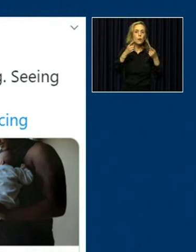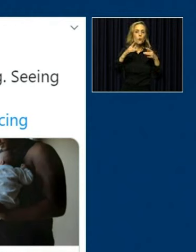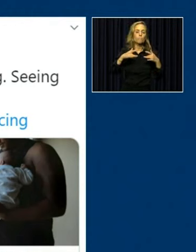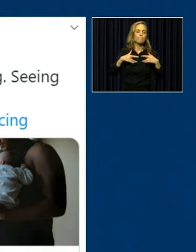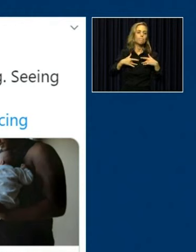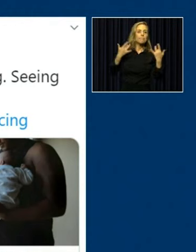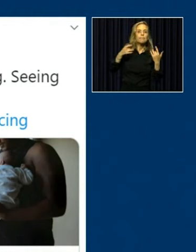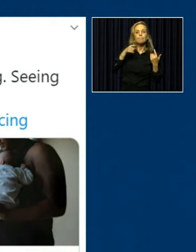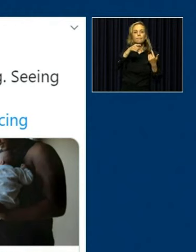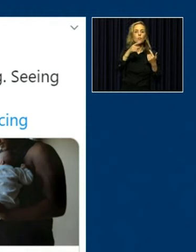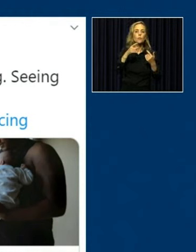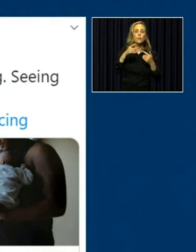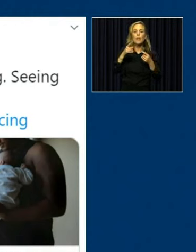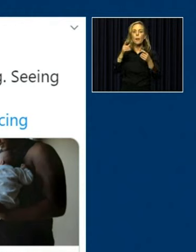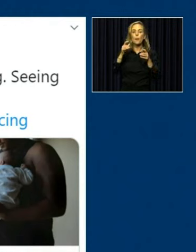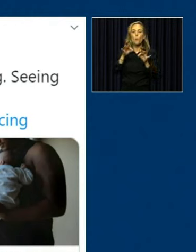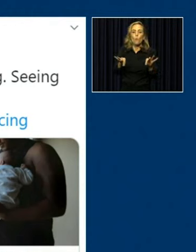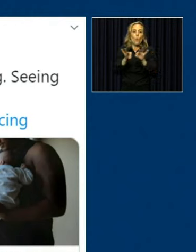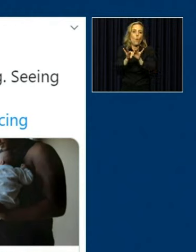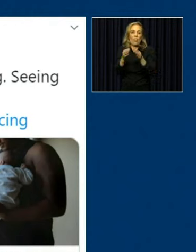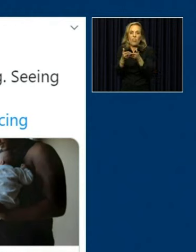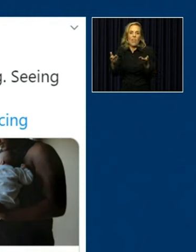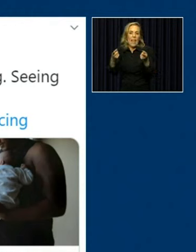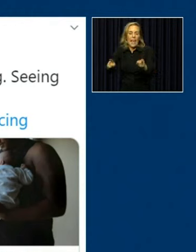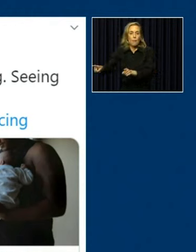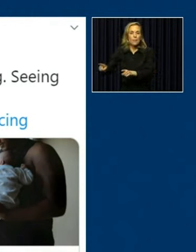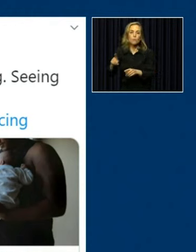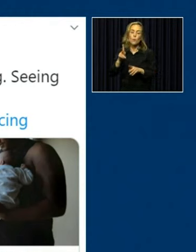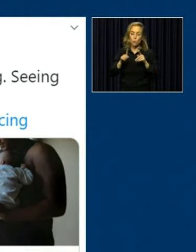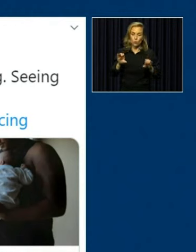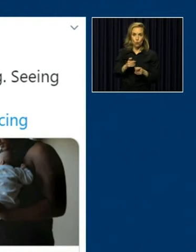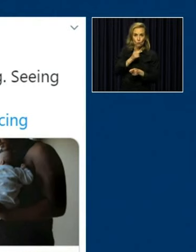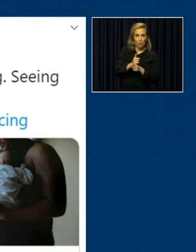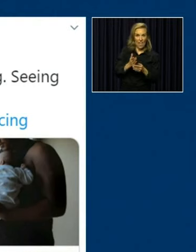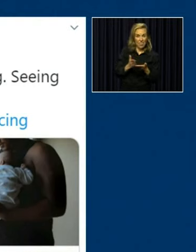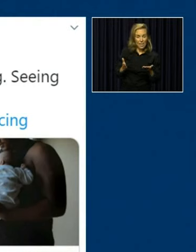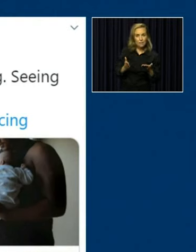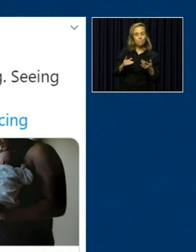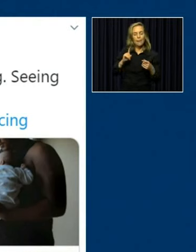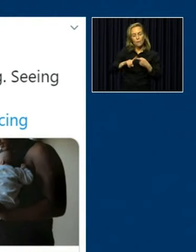EVERY DAY. THEY'RE DOING THEIR PART. THEY'RE SHOWING THEIR COURAGE.